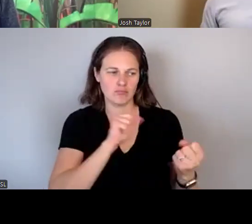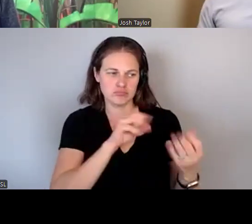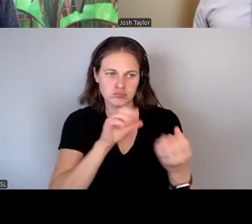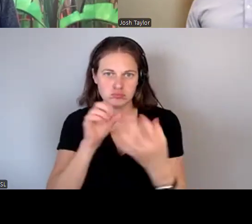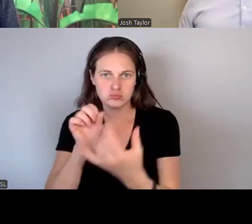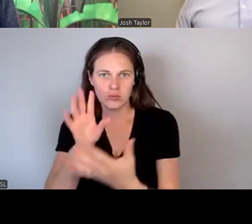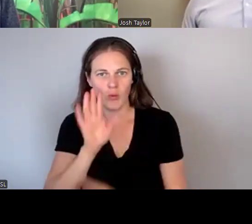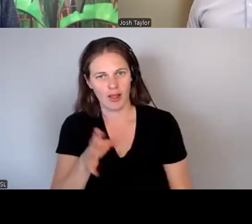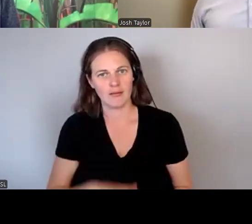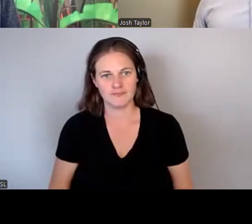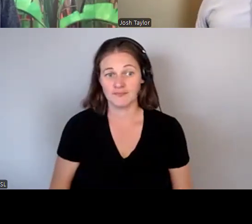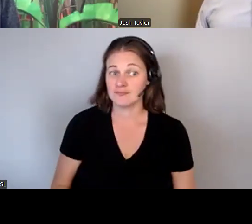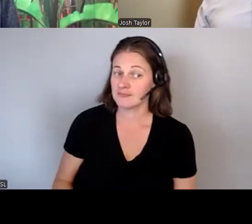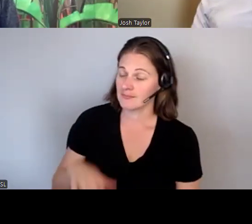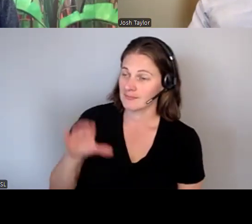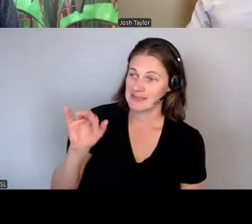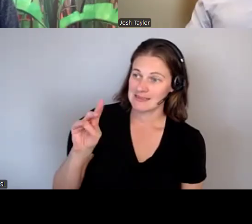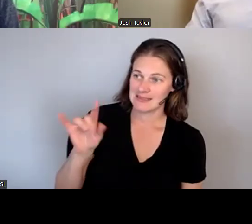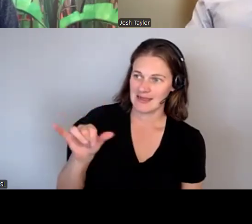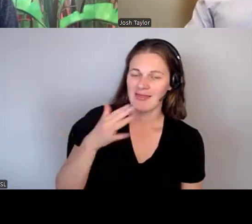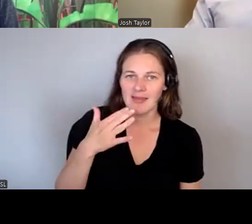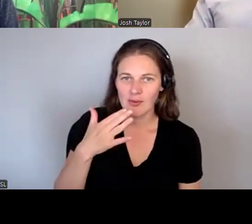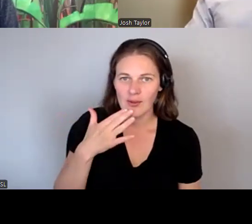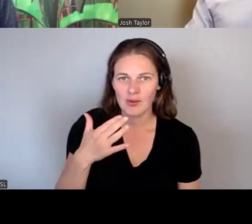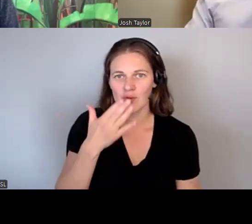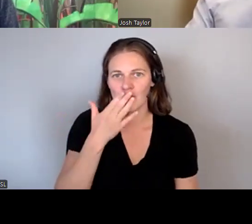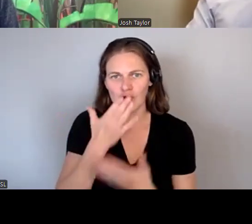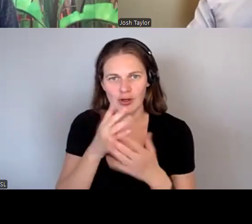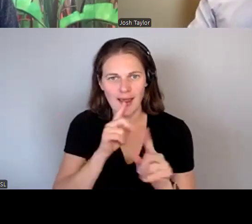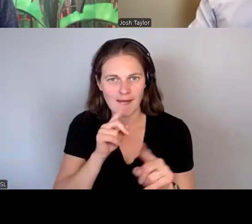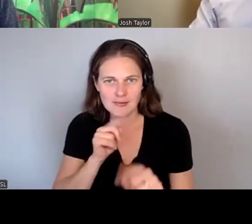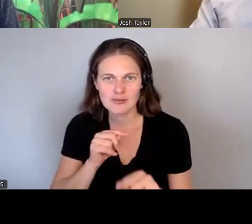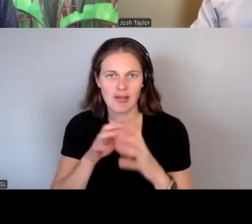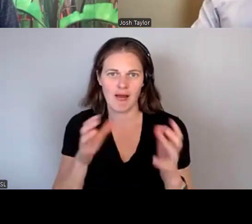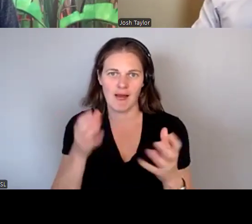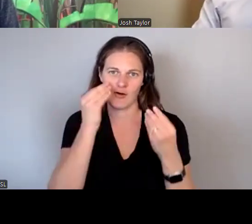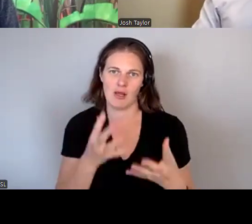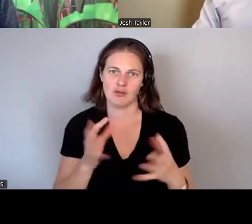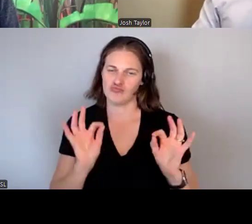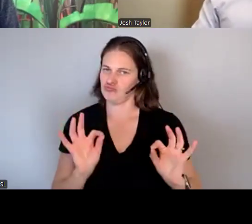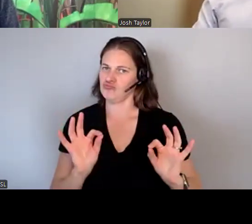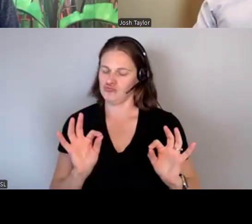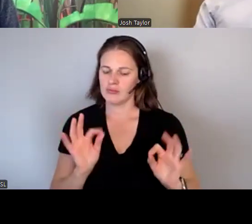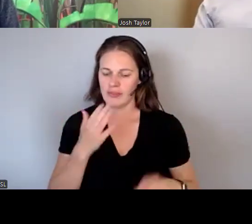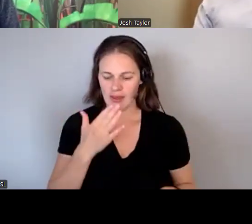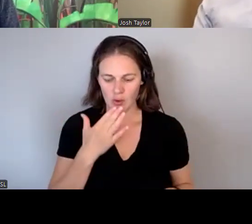That's great answers to this question, a lot of information too. And so you mentioned, you know,